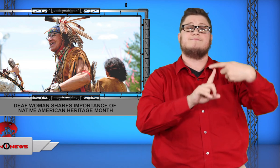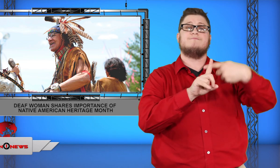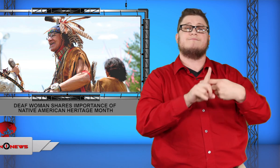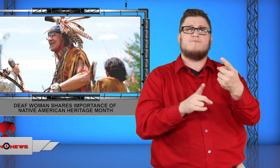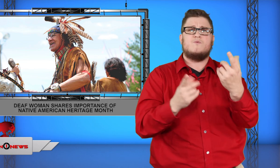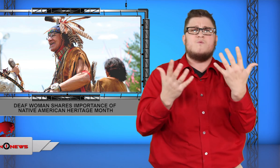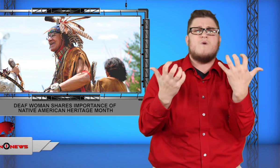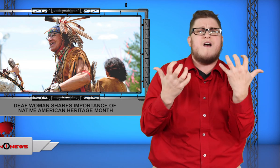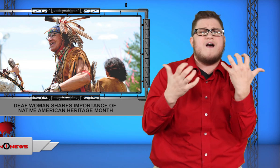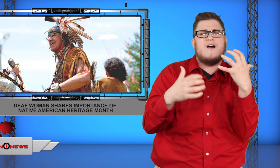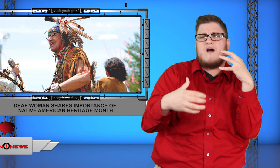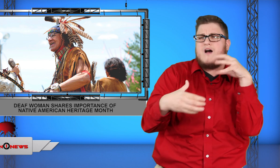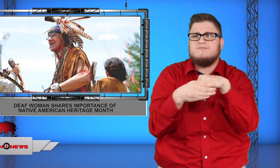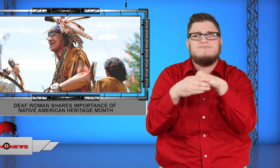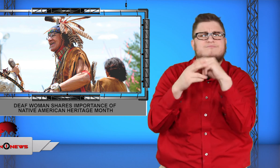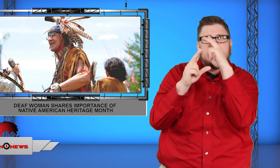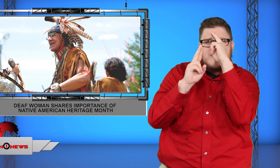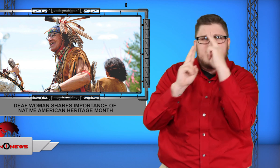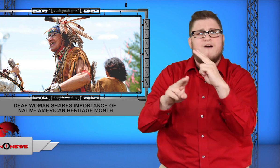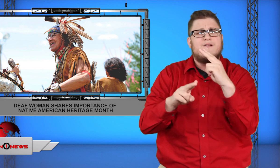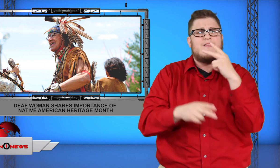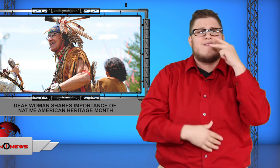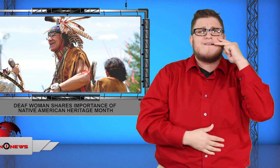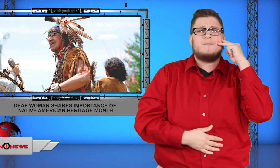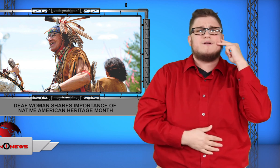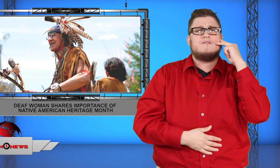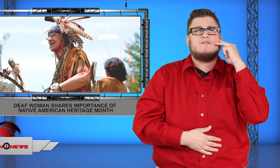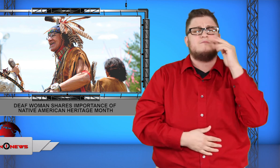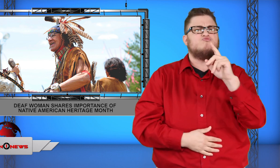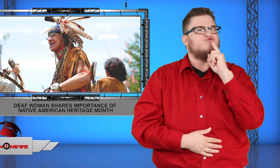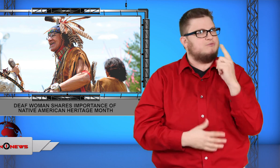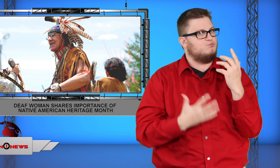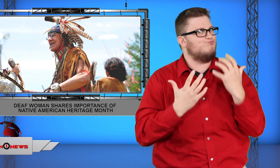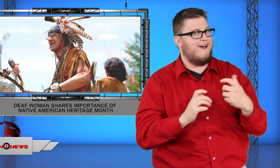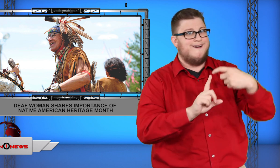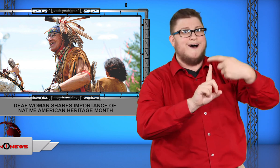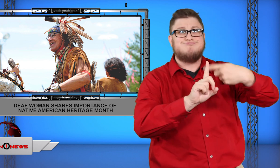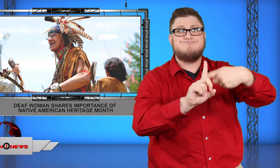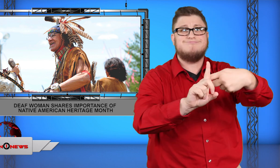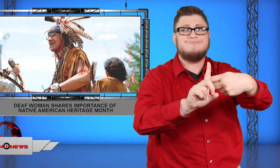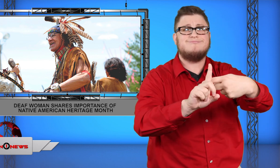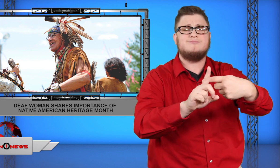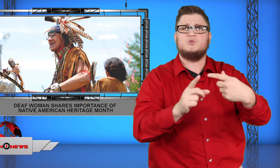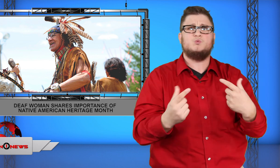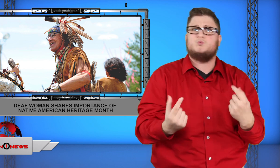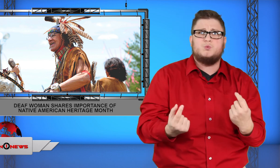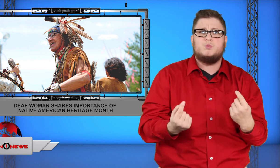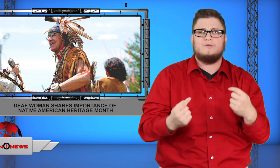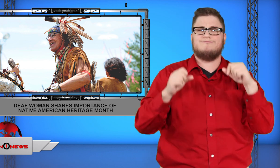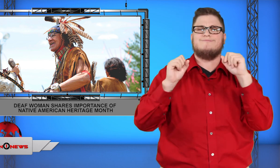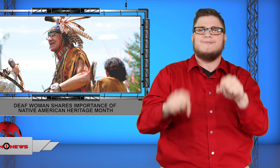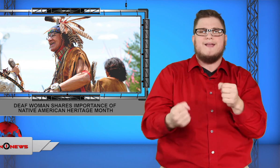If you want to participate in honoring Native Americans this month, and every month actually,